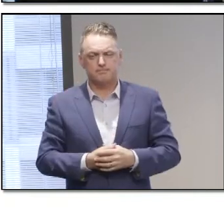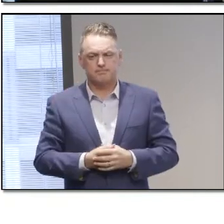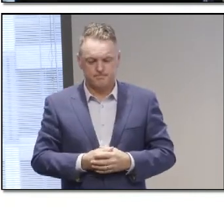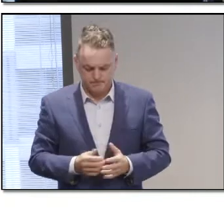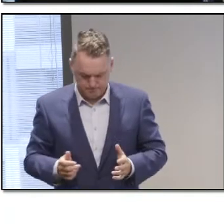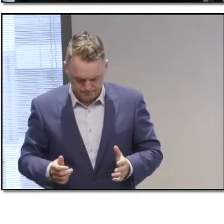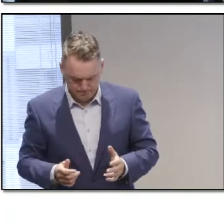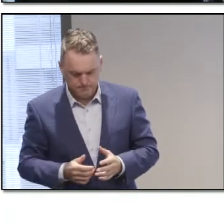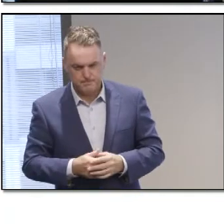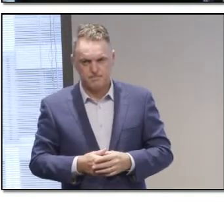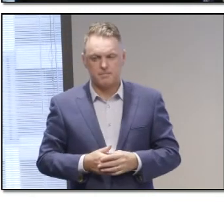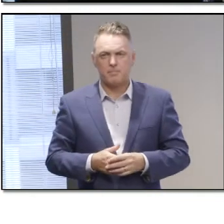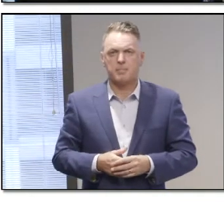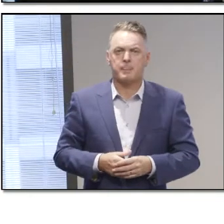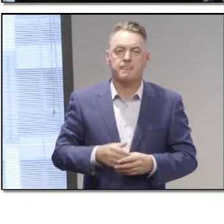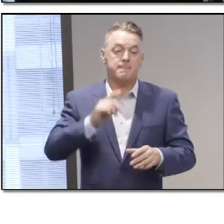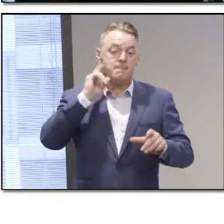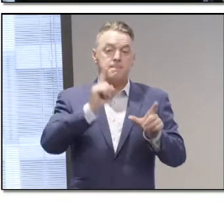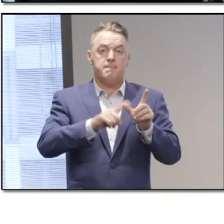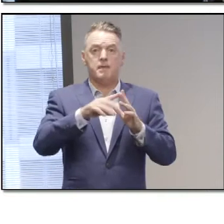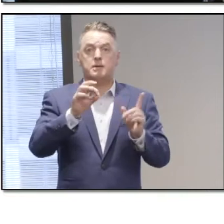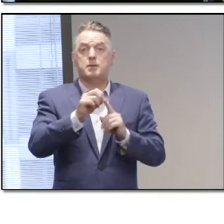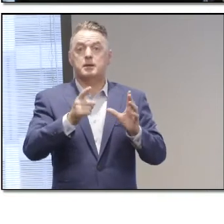Last year EPA advised against the consumption of